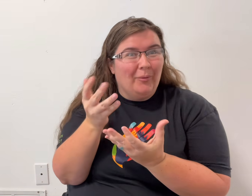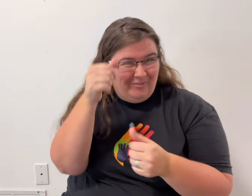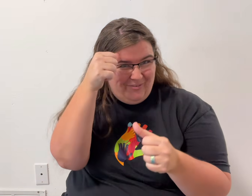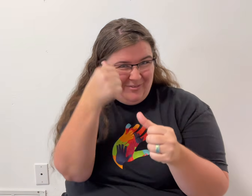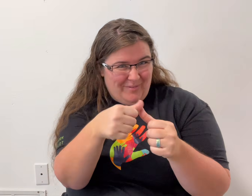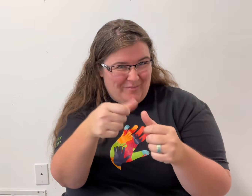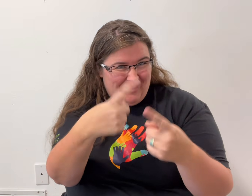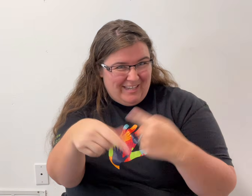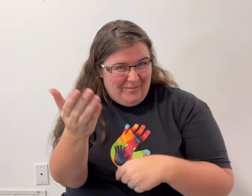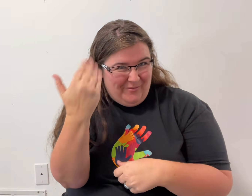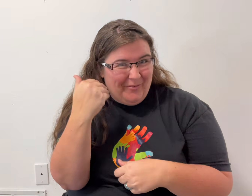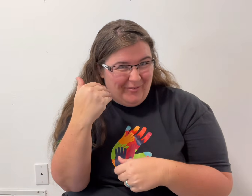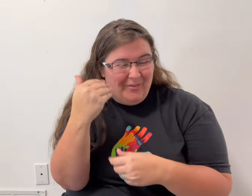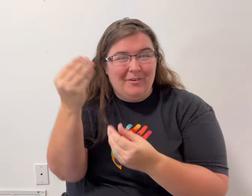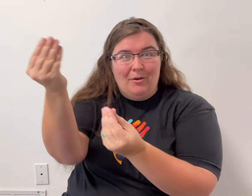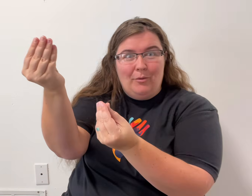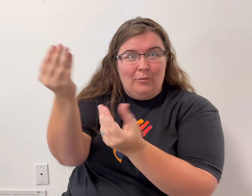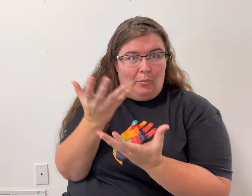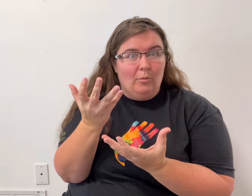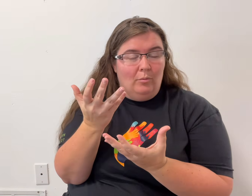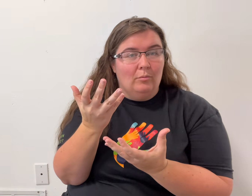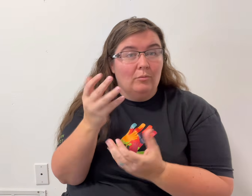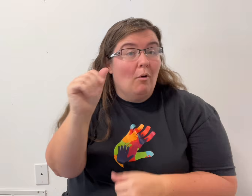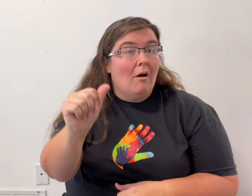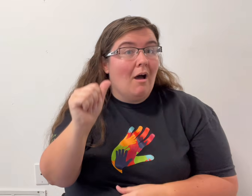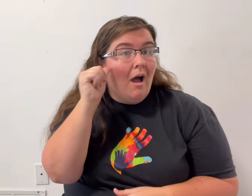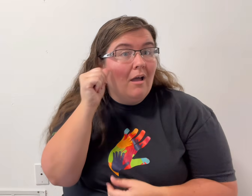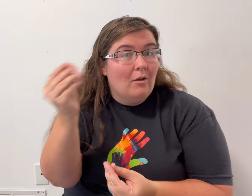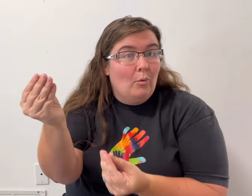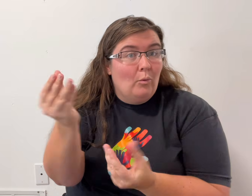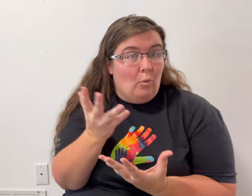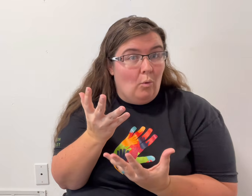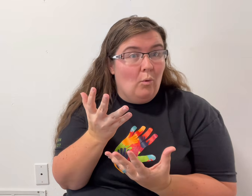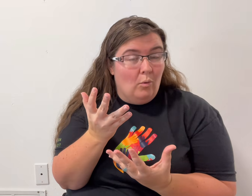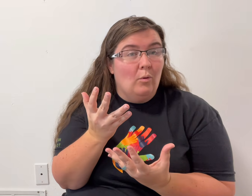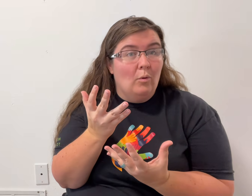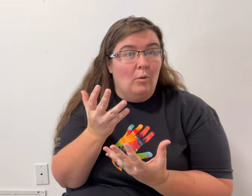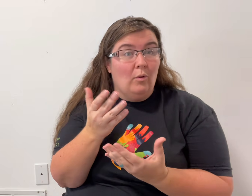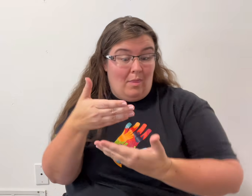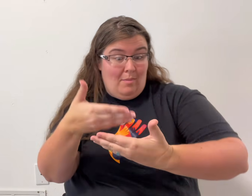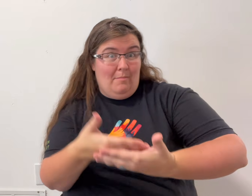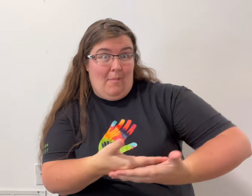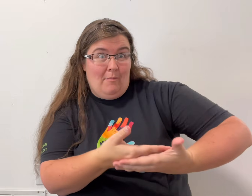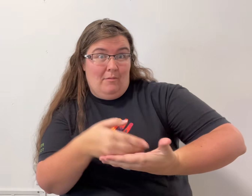Remember this sign from before? INFORM The AUDIOLOGIST informed them that